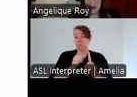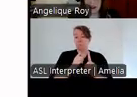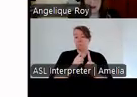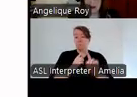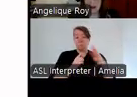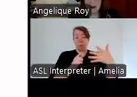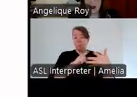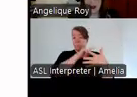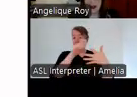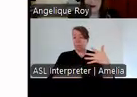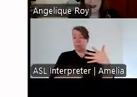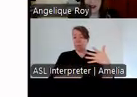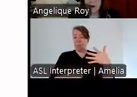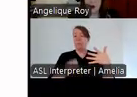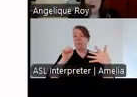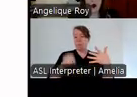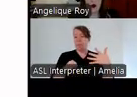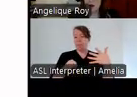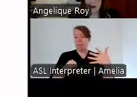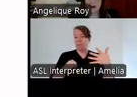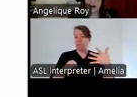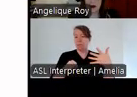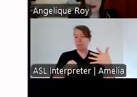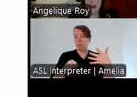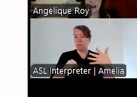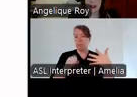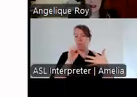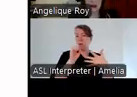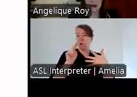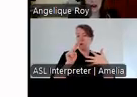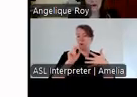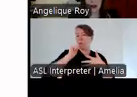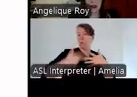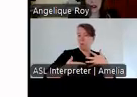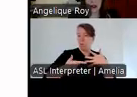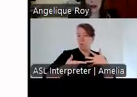would be applied if some or all database content included that function.